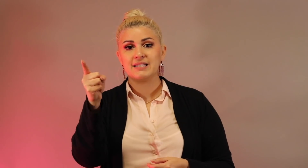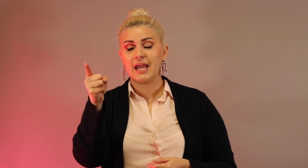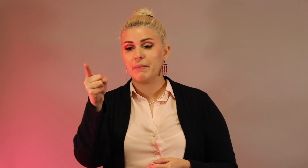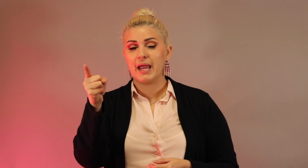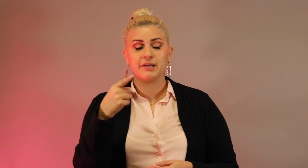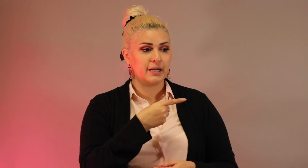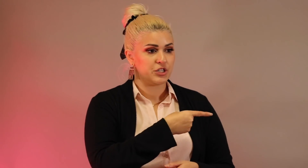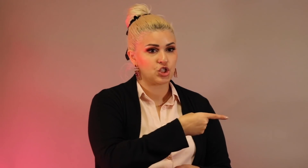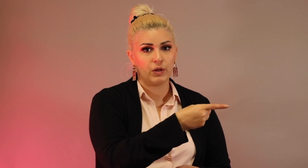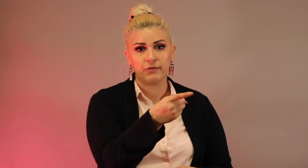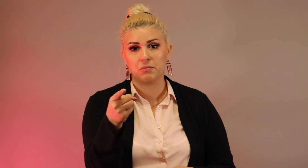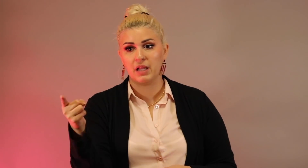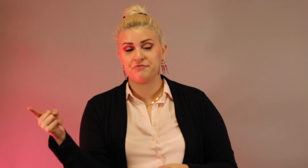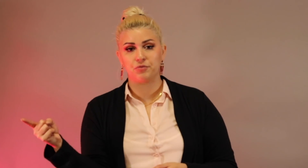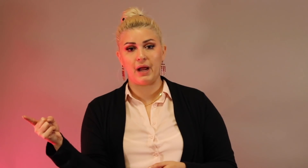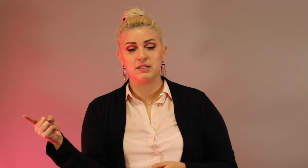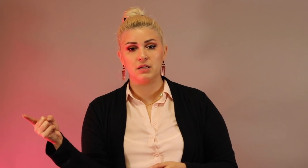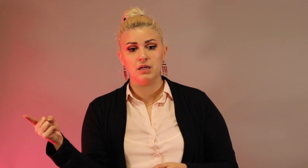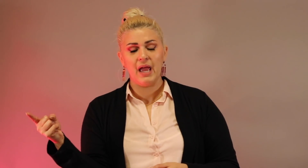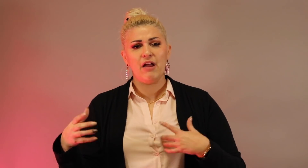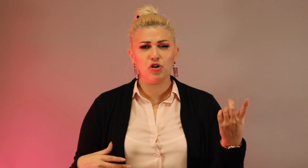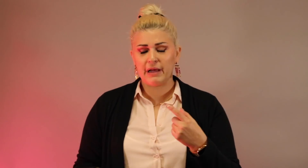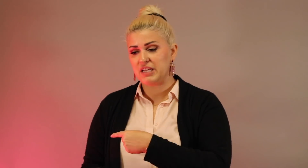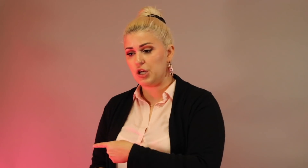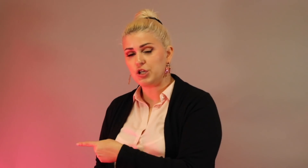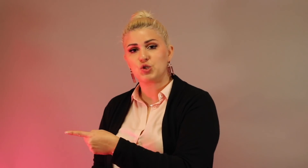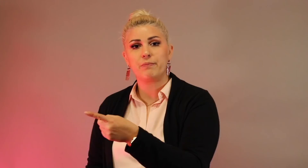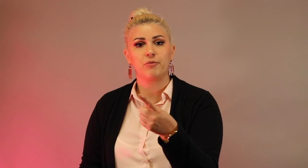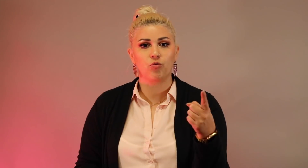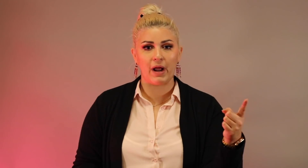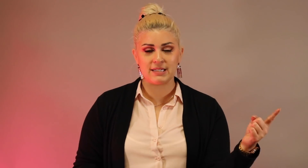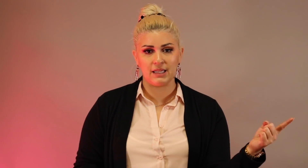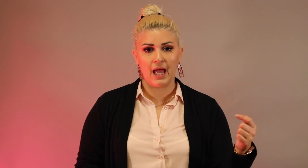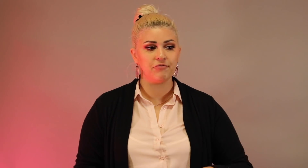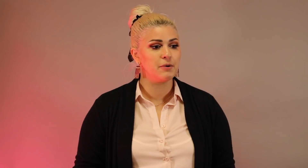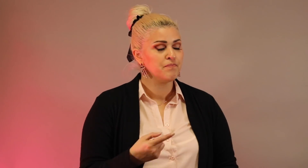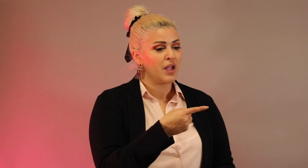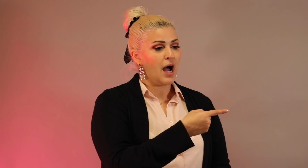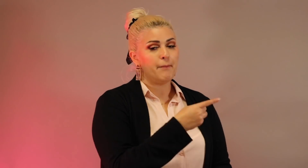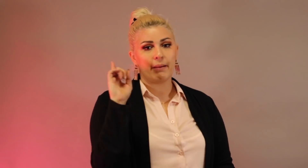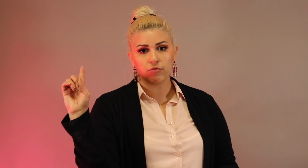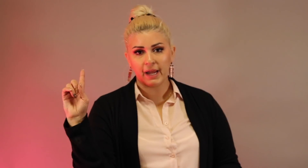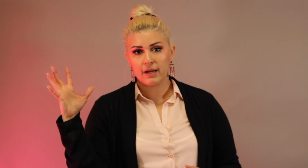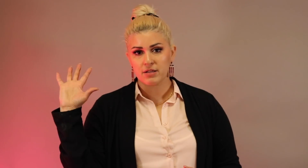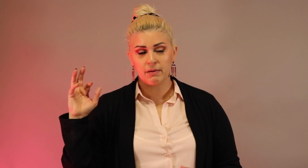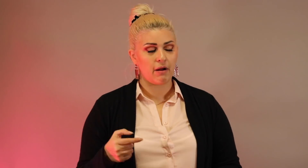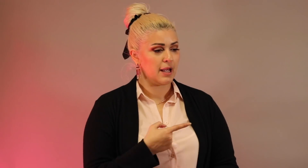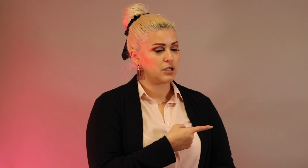I take my hand and I sweep it from left to right. If your left hand, you can sweep from right to left. I'm right-handed, this is my right hand,